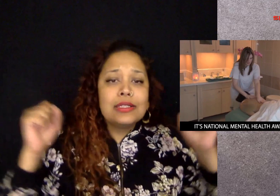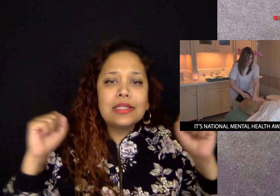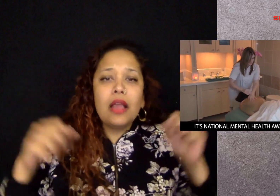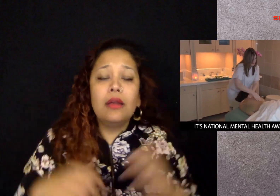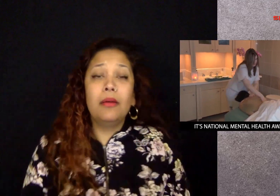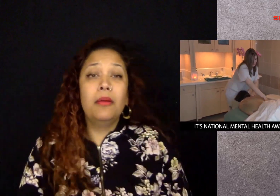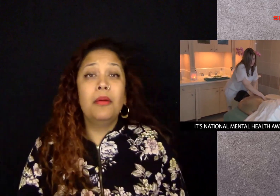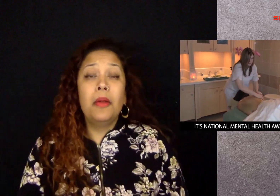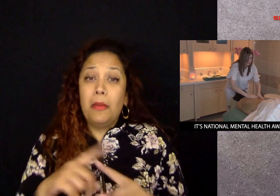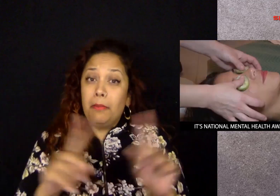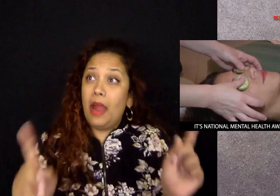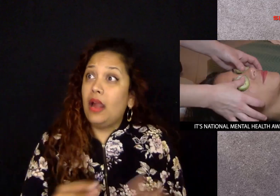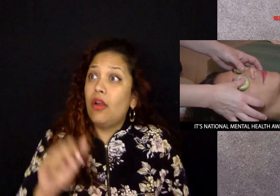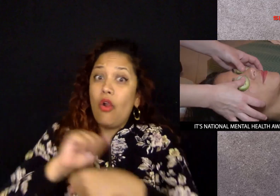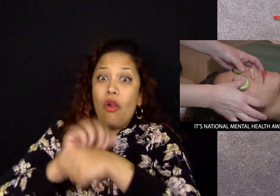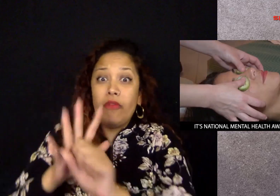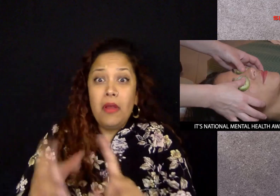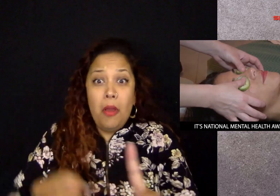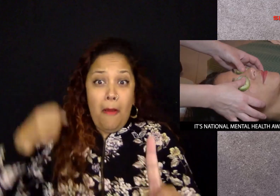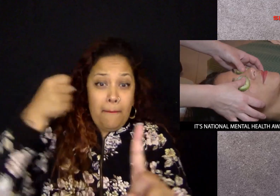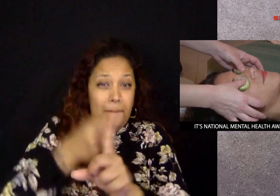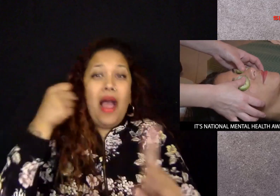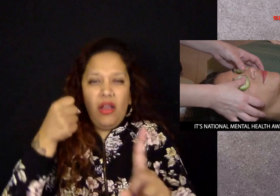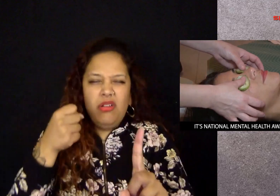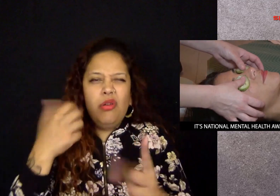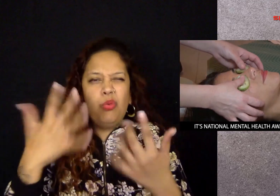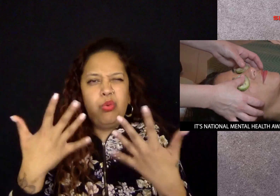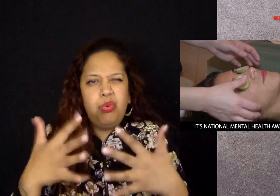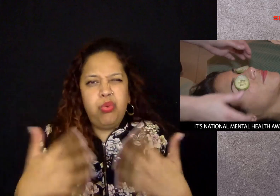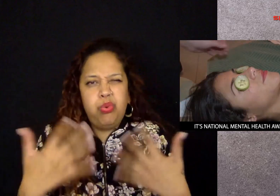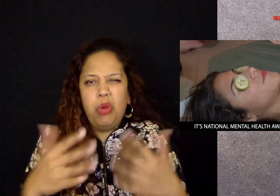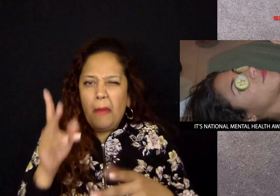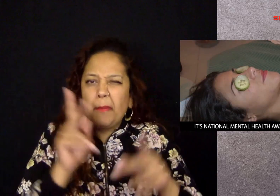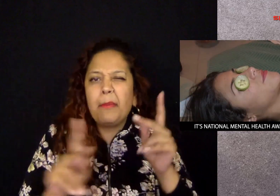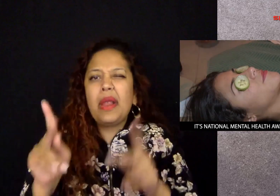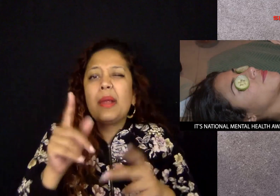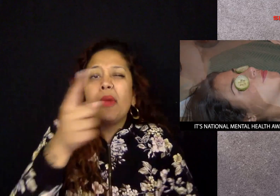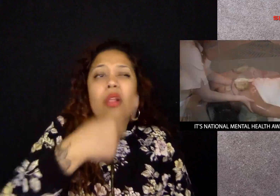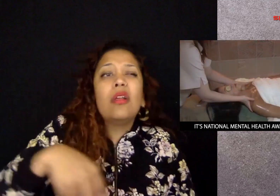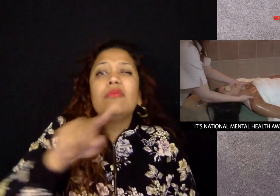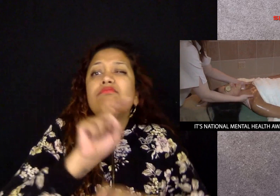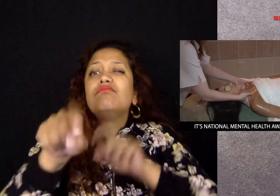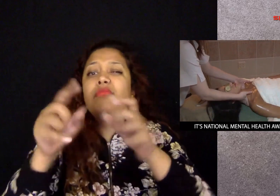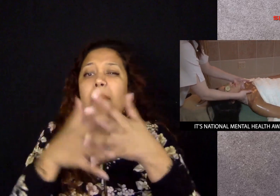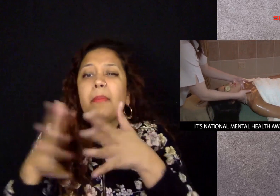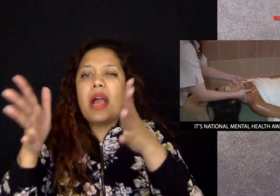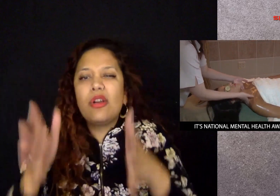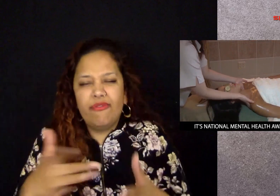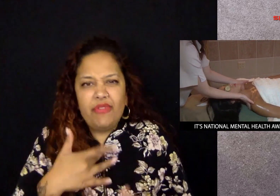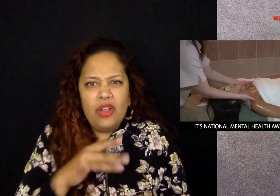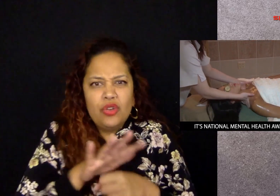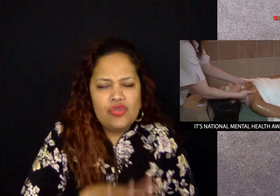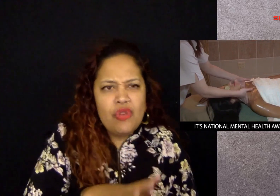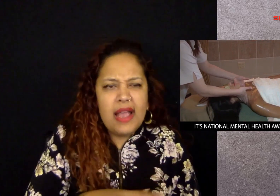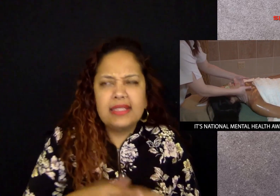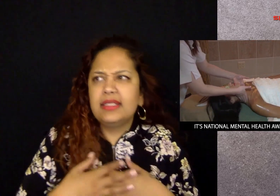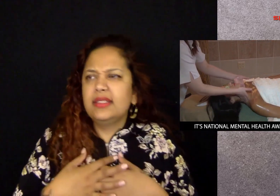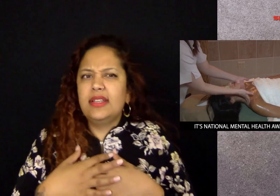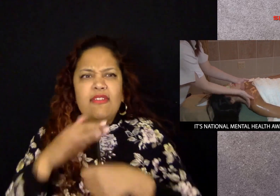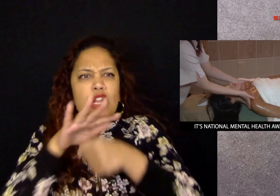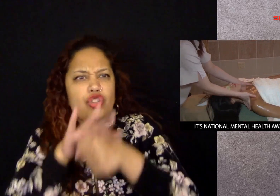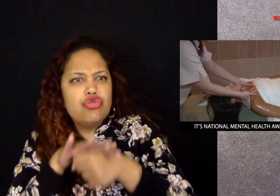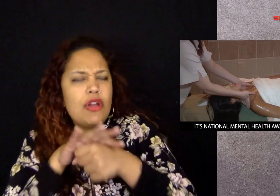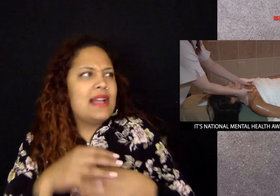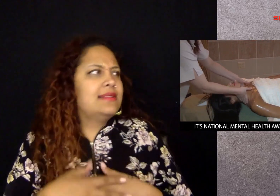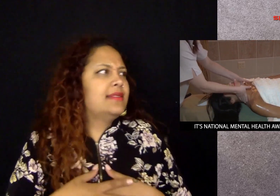and exercising but the Covid 19 pandemic has left many Americans feeling stressed depressed